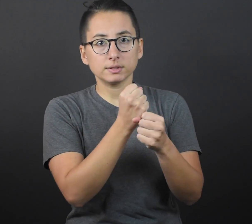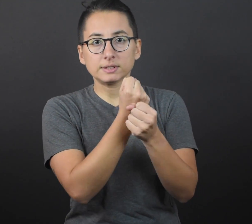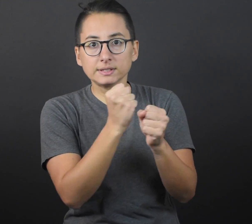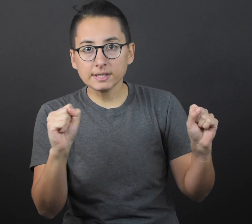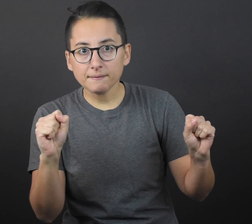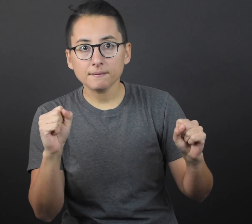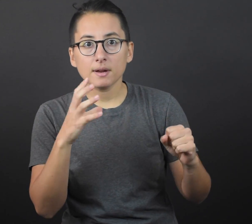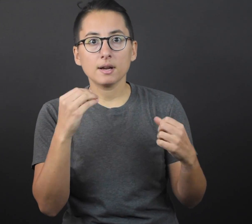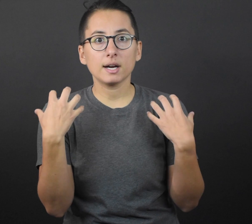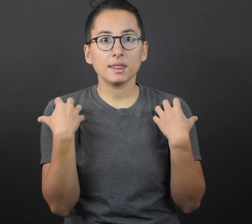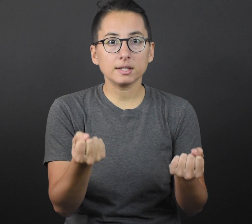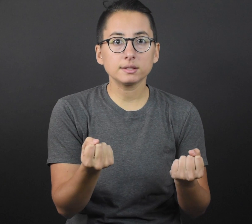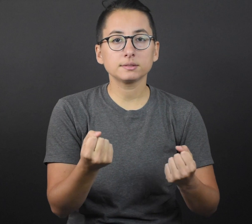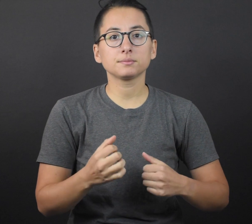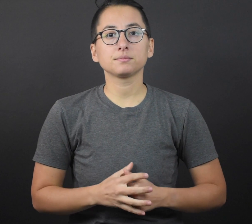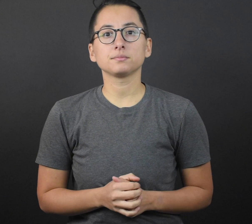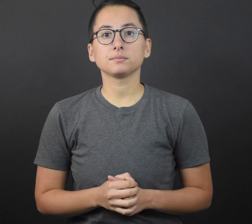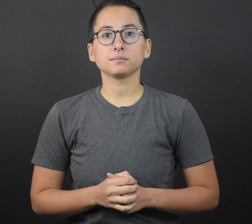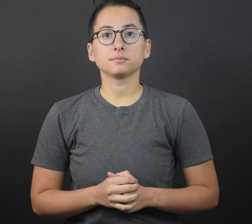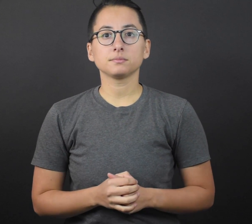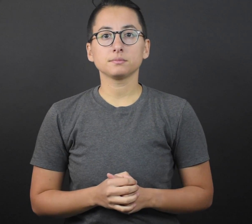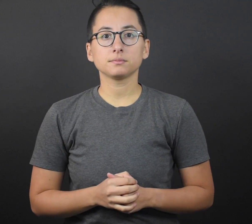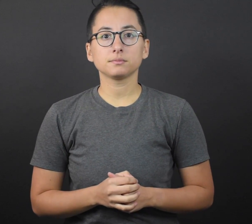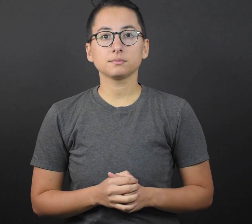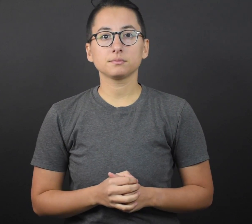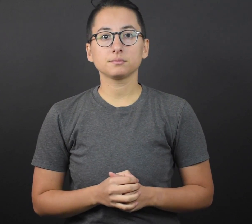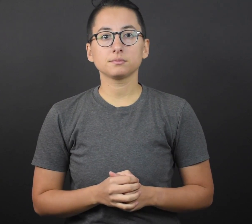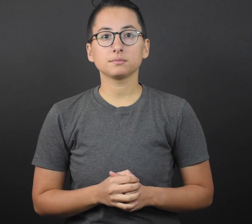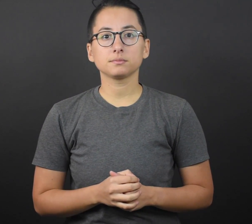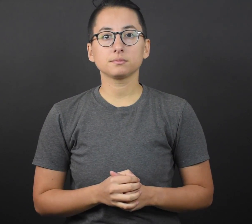Every shot administered by our volunteers administered over the past